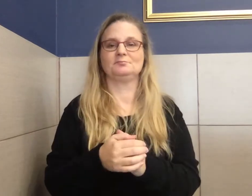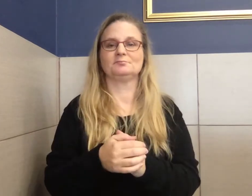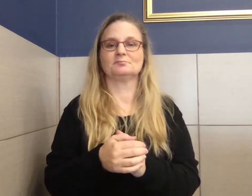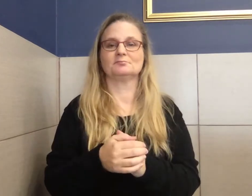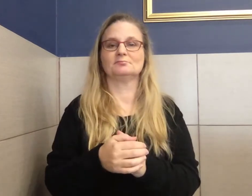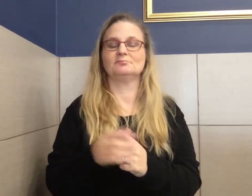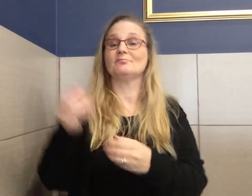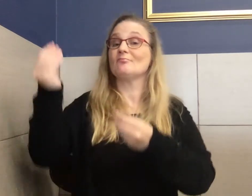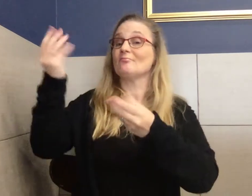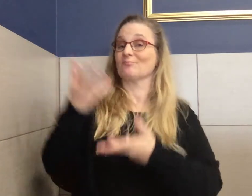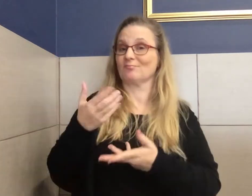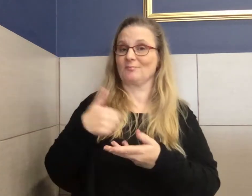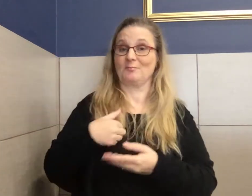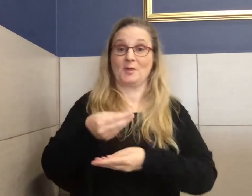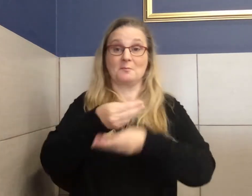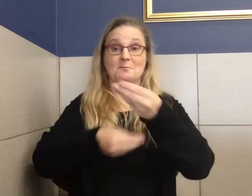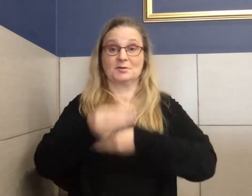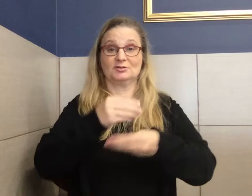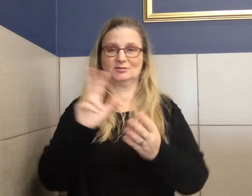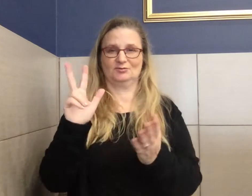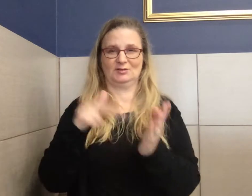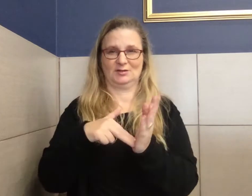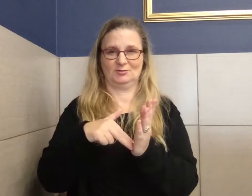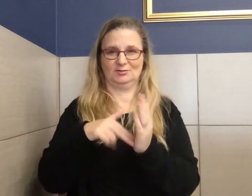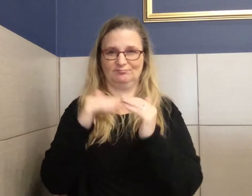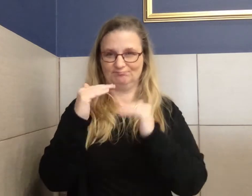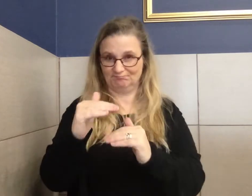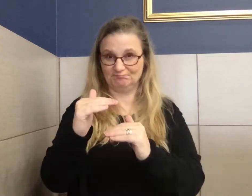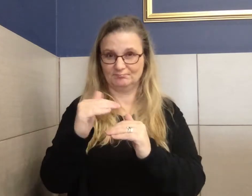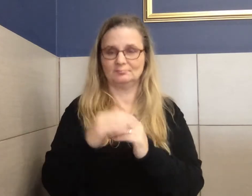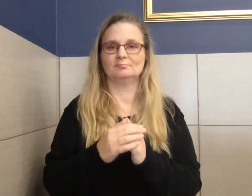We've been informed that our budget for September 22nd is limited to only $3,000.